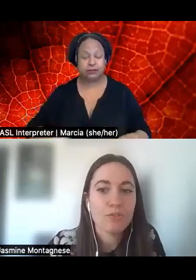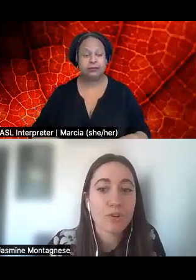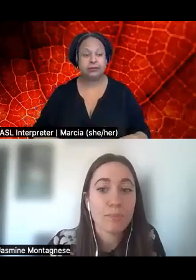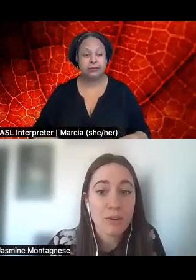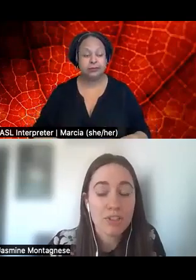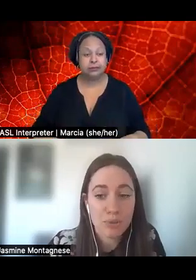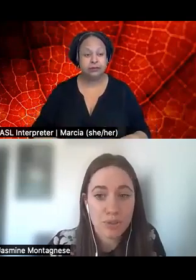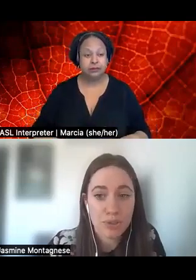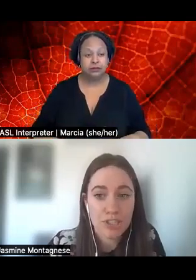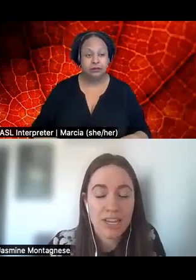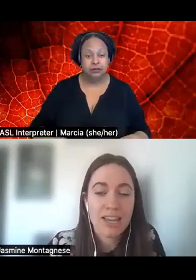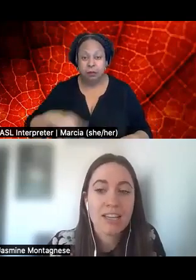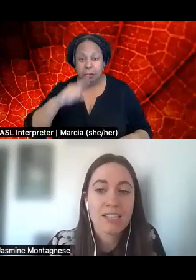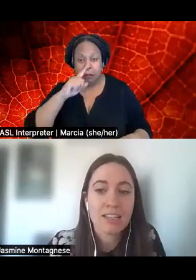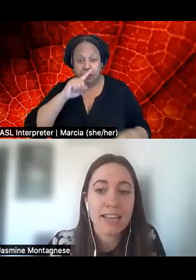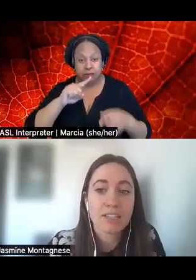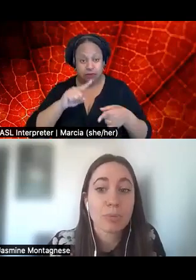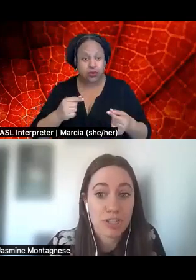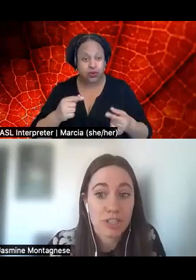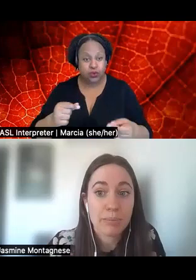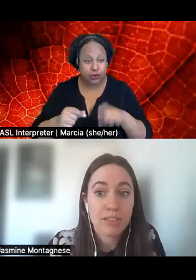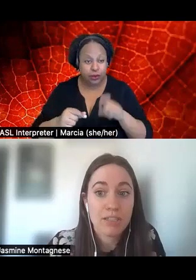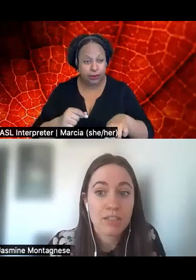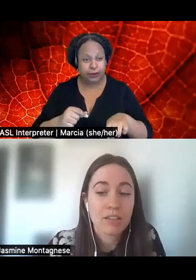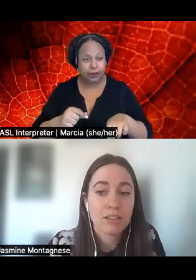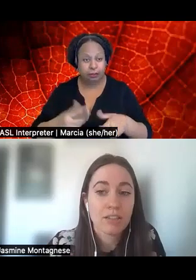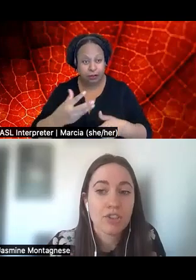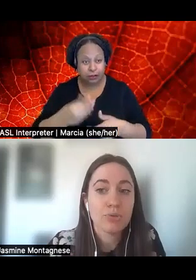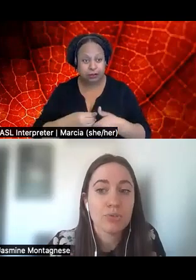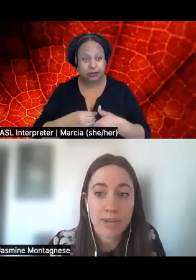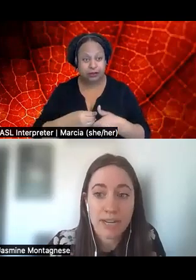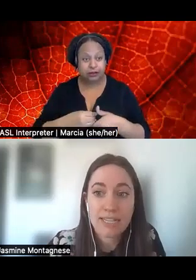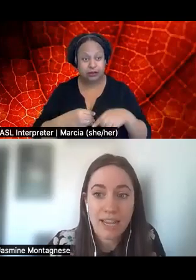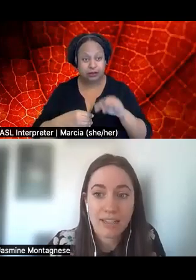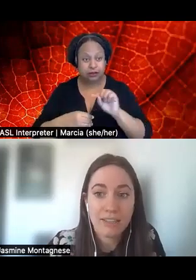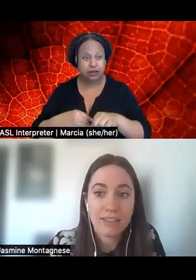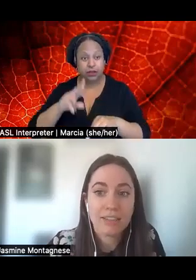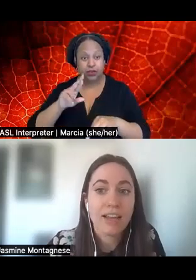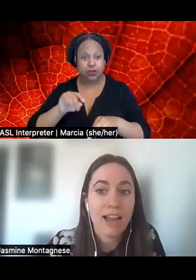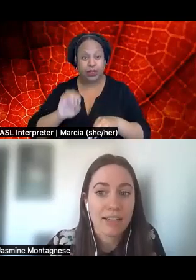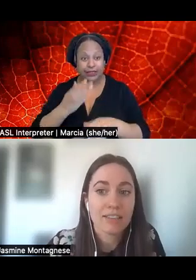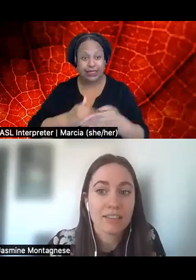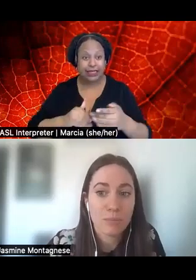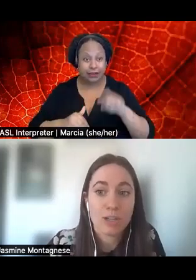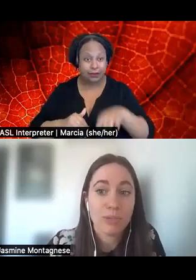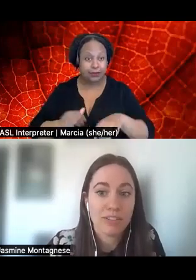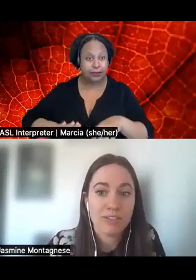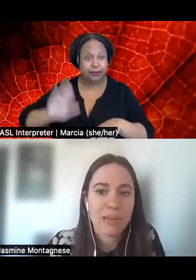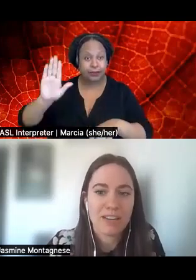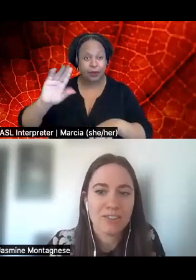For mouse users, select participants, choose raise hand at the bottom of the panel.